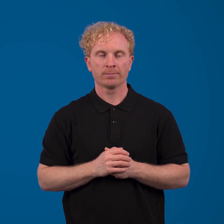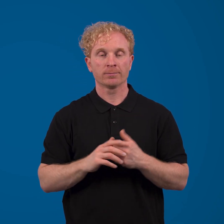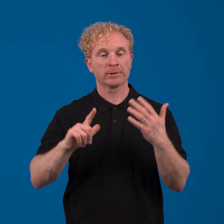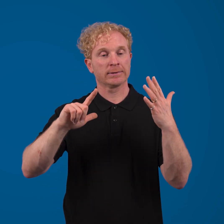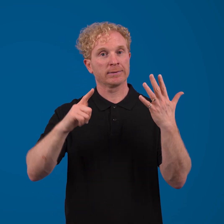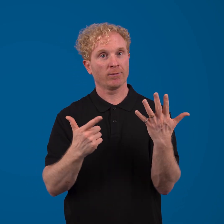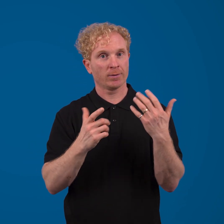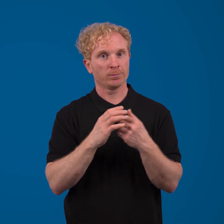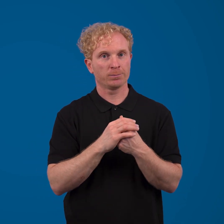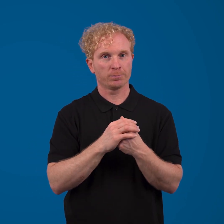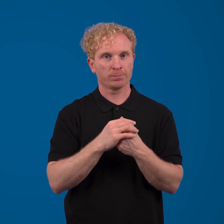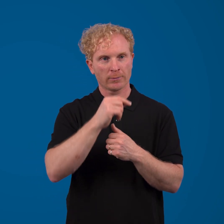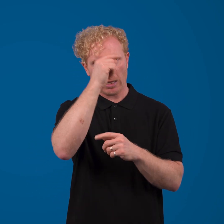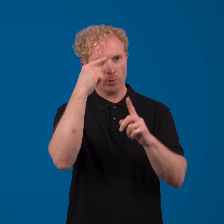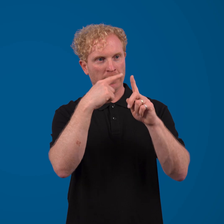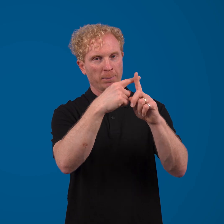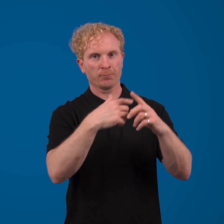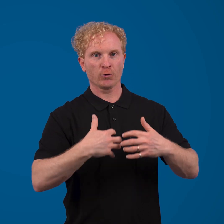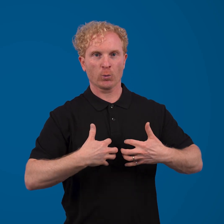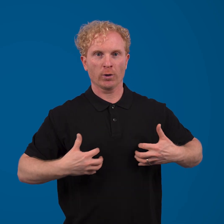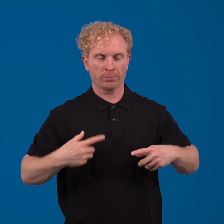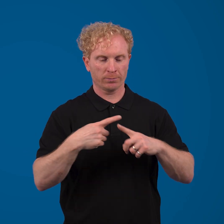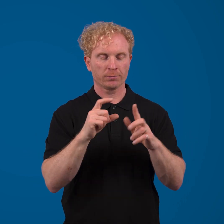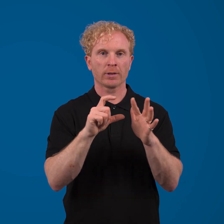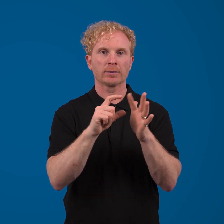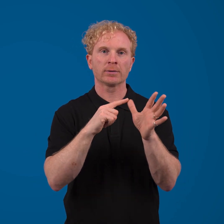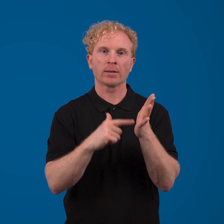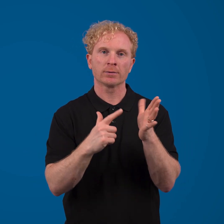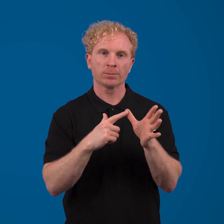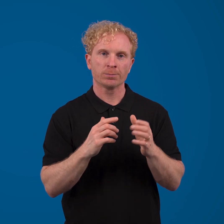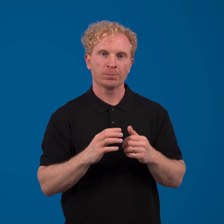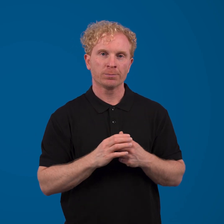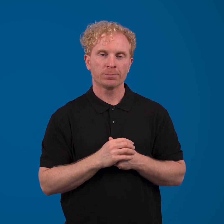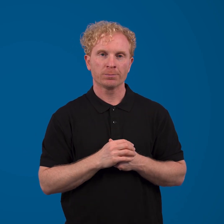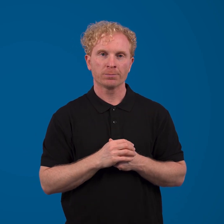Outcomes Framework and Data